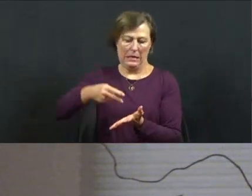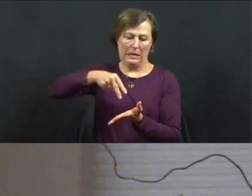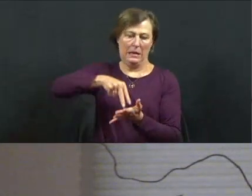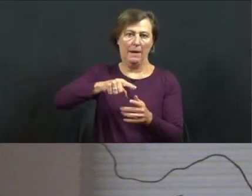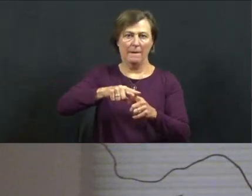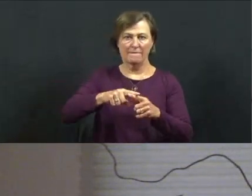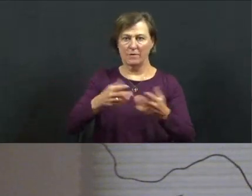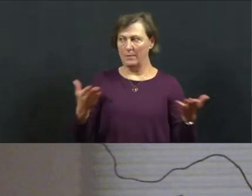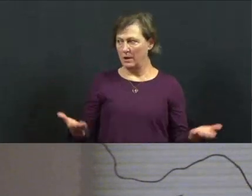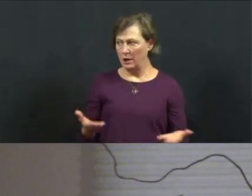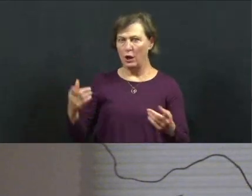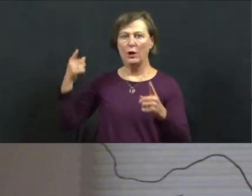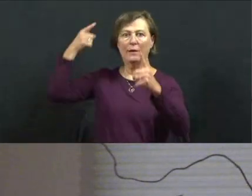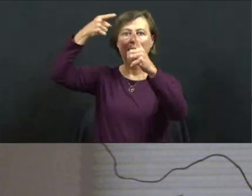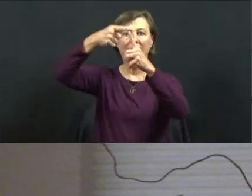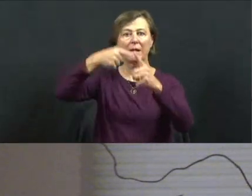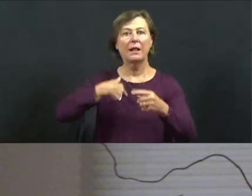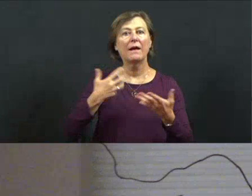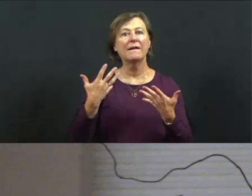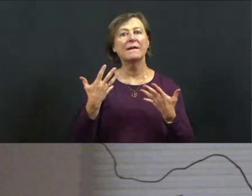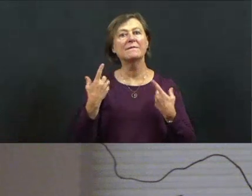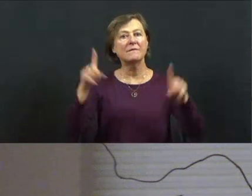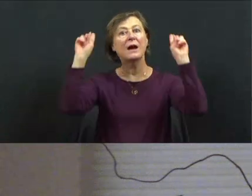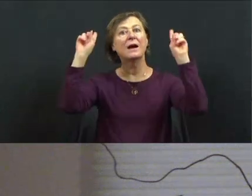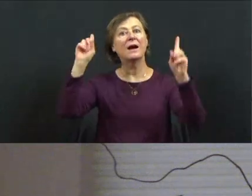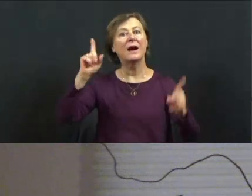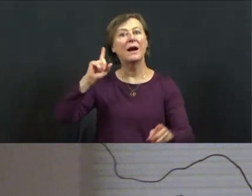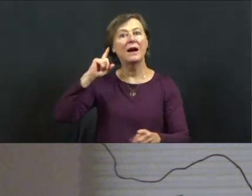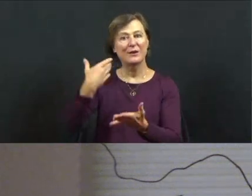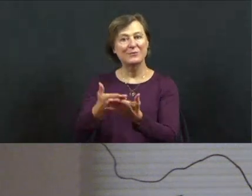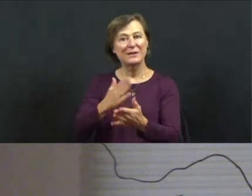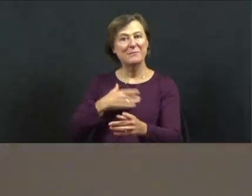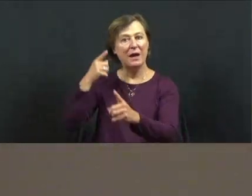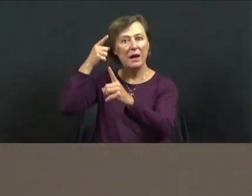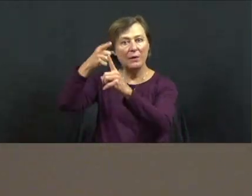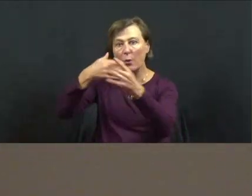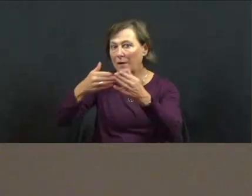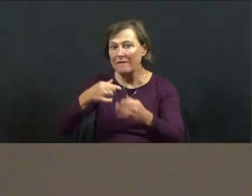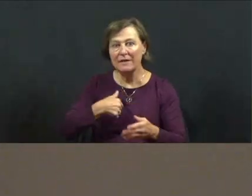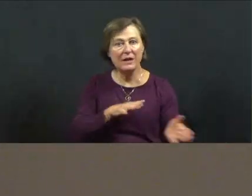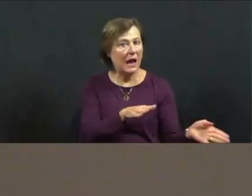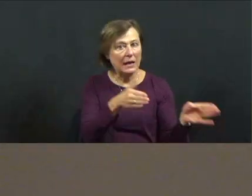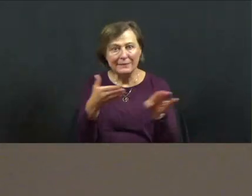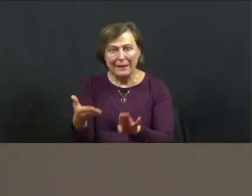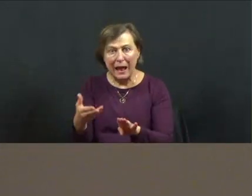I have reached my goal, even if I die sitting here," and all of the spirits of